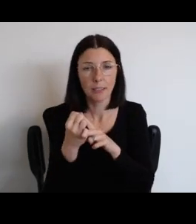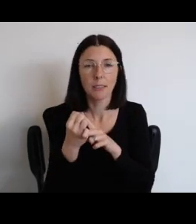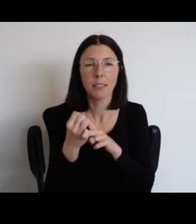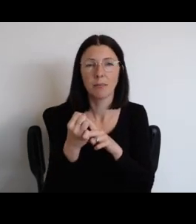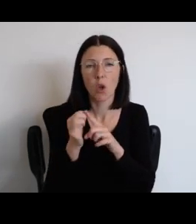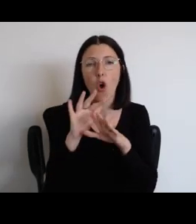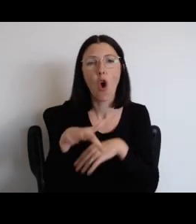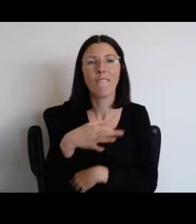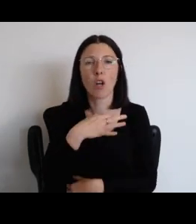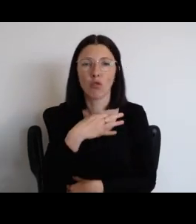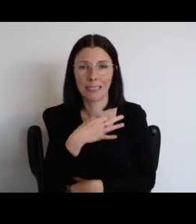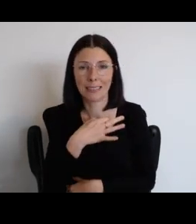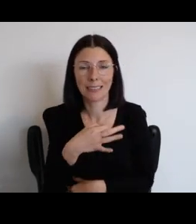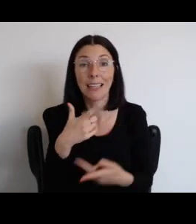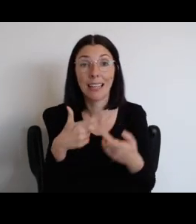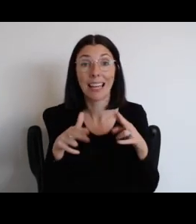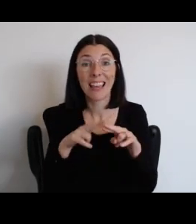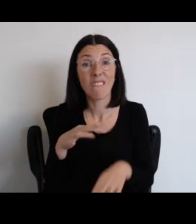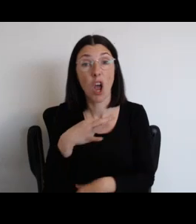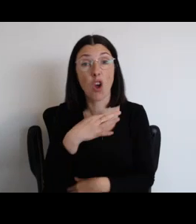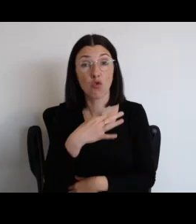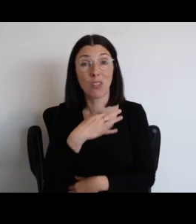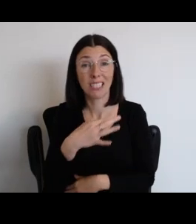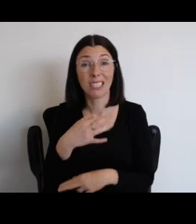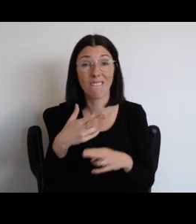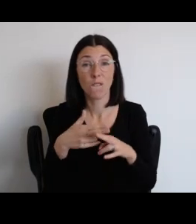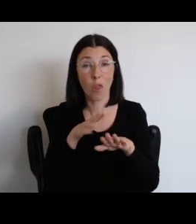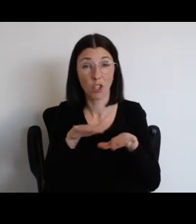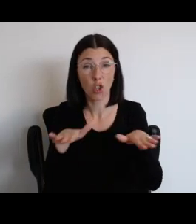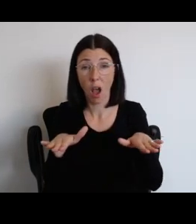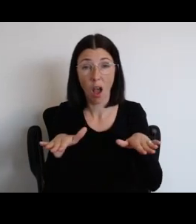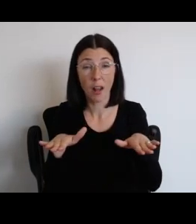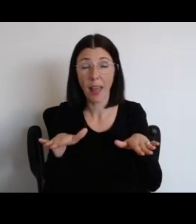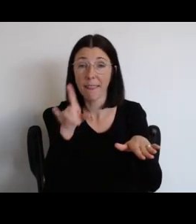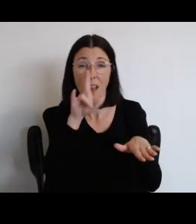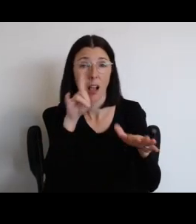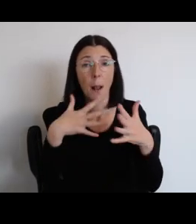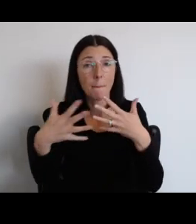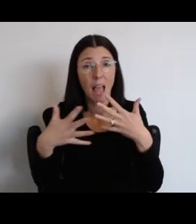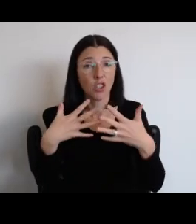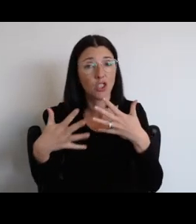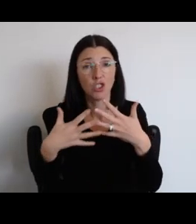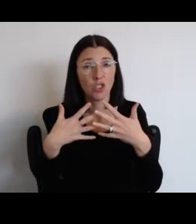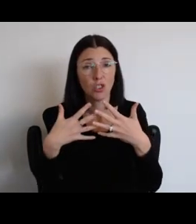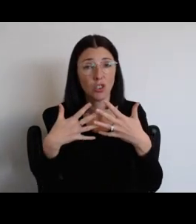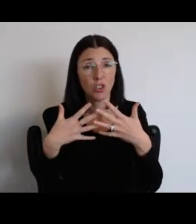child um which can't be managed or that meeting with the independent children's lawyer would